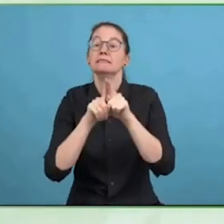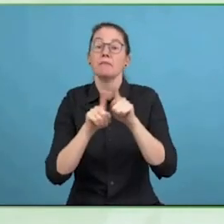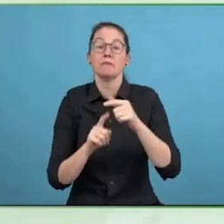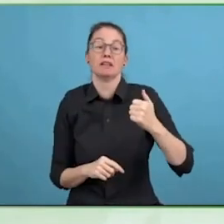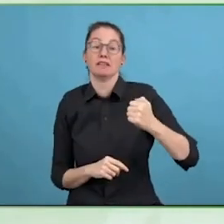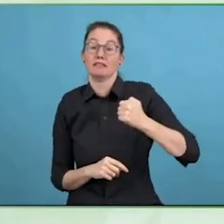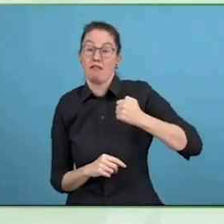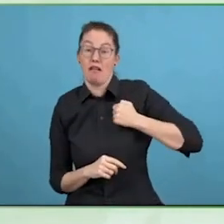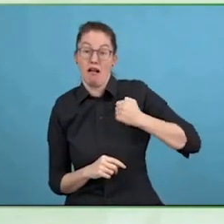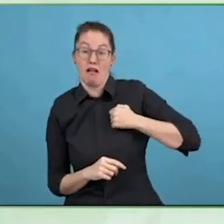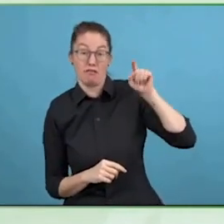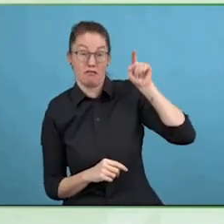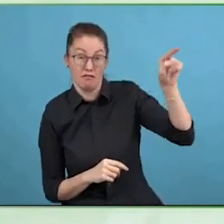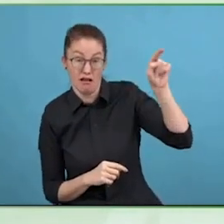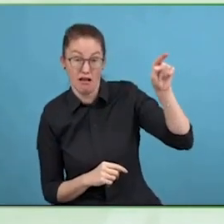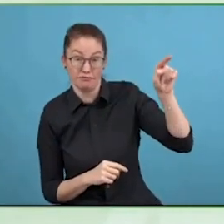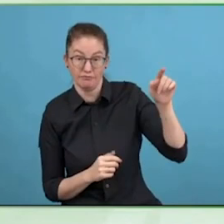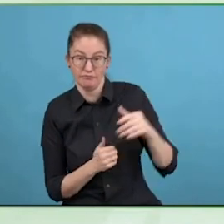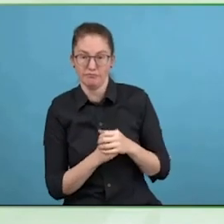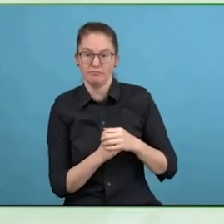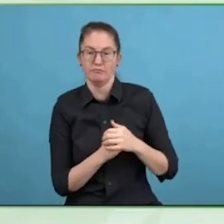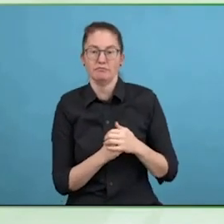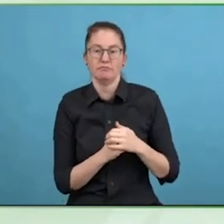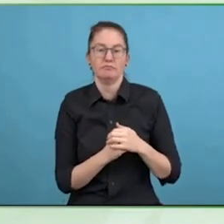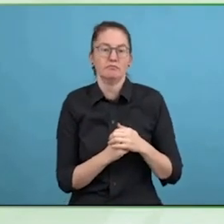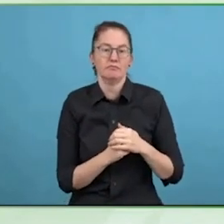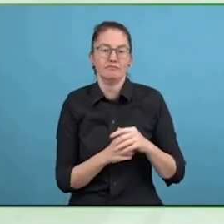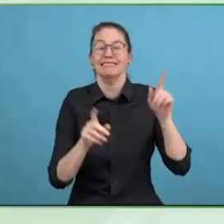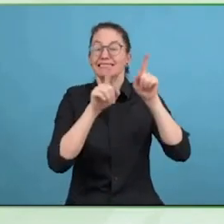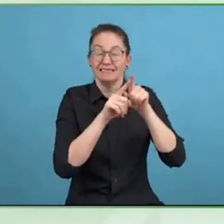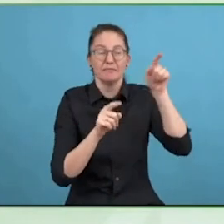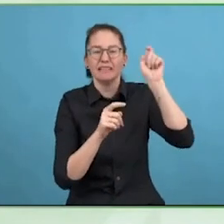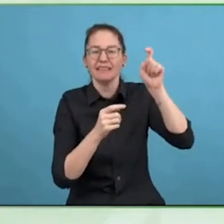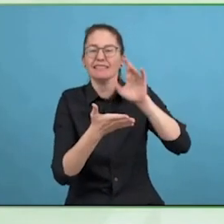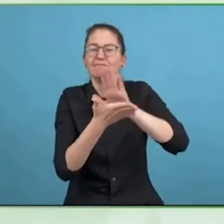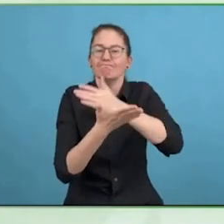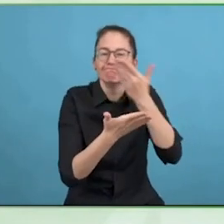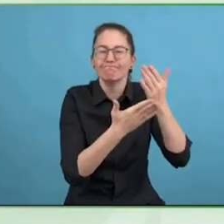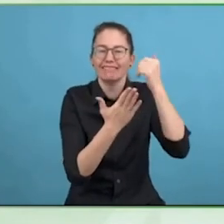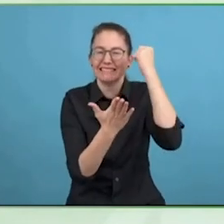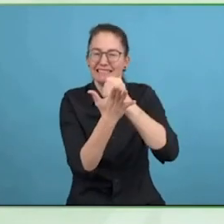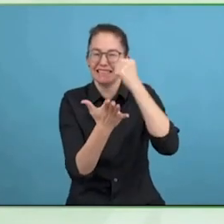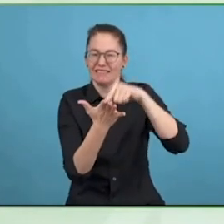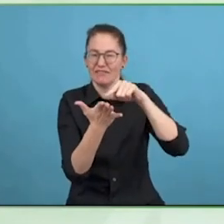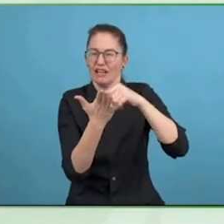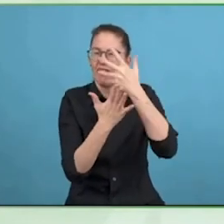agency, we want to make sure that the agency is committed to the